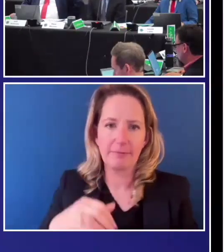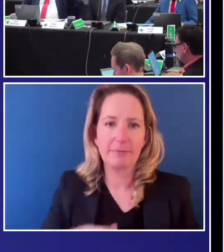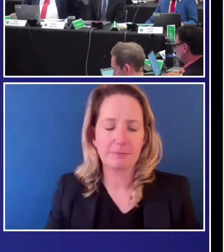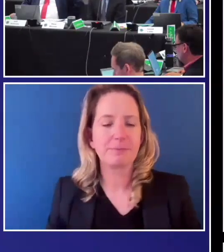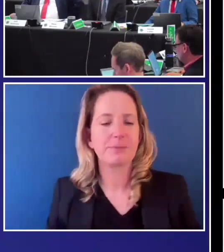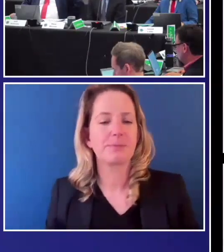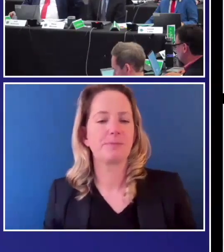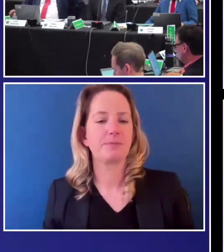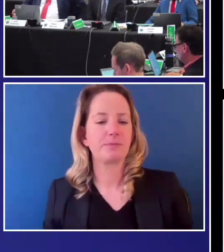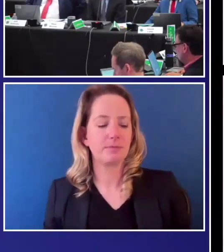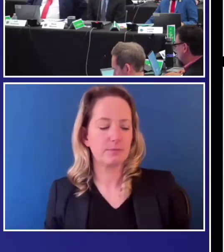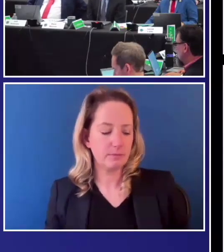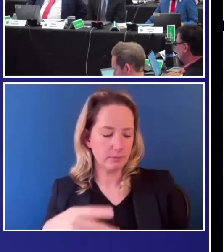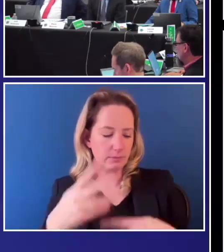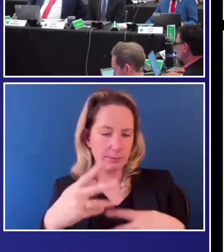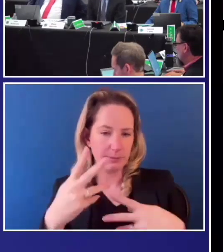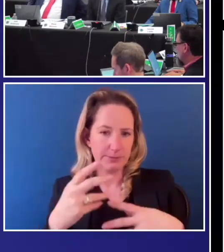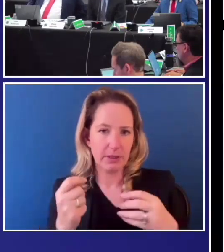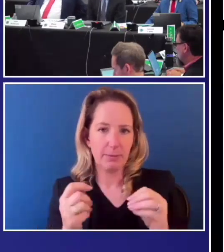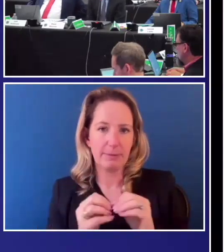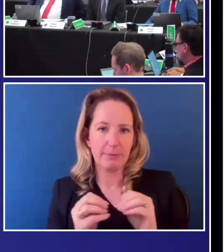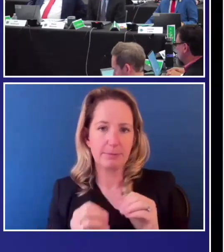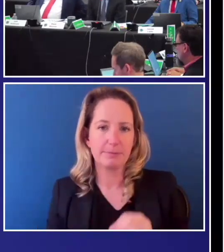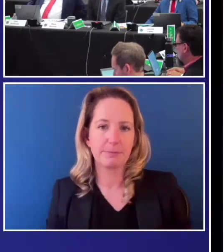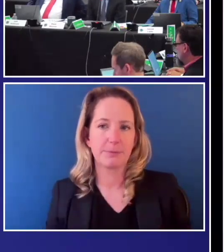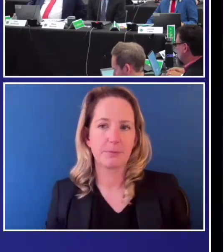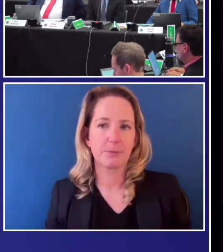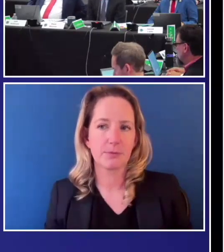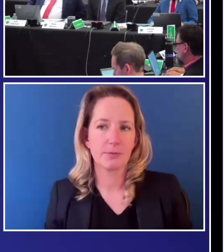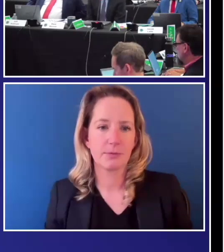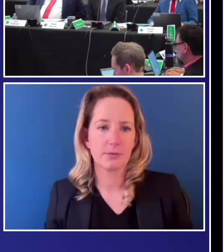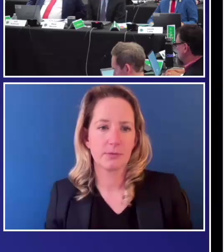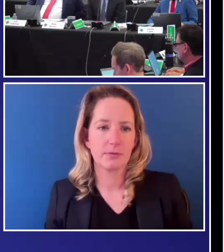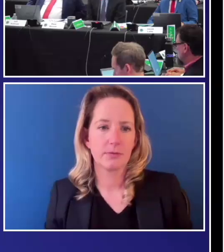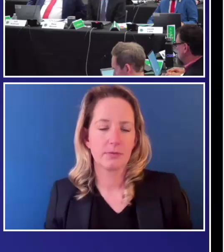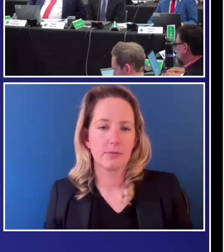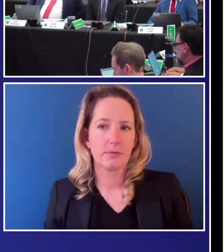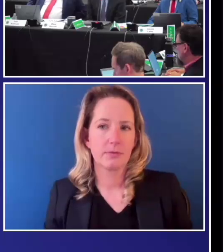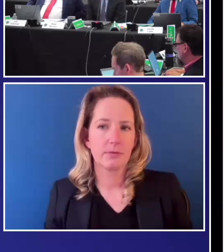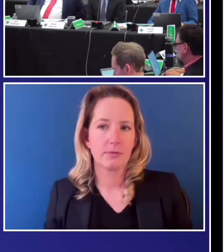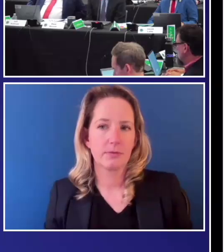a little bit further here. Or --